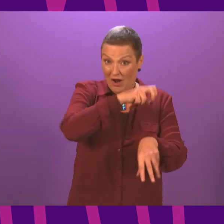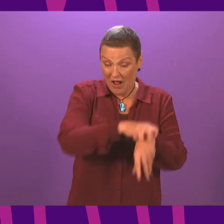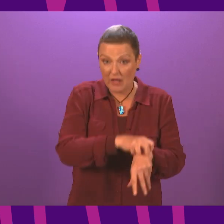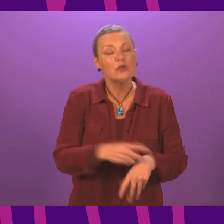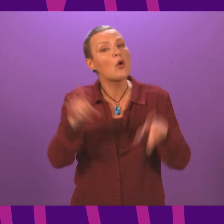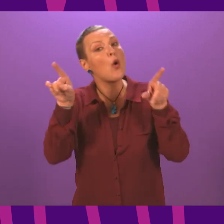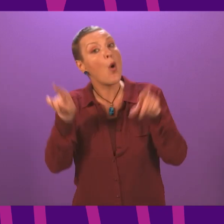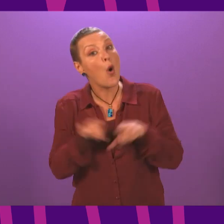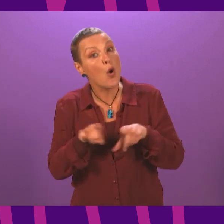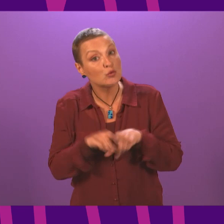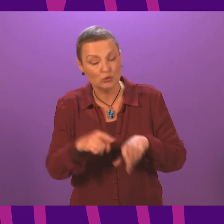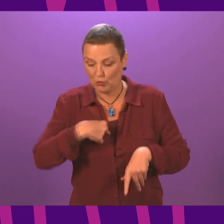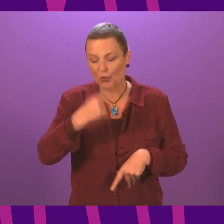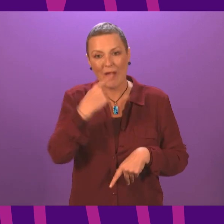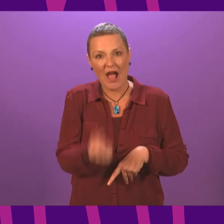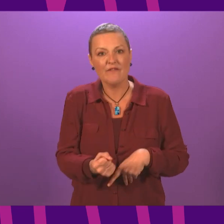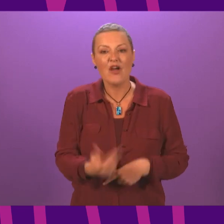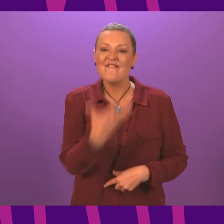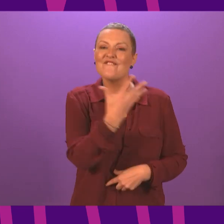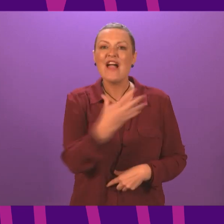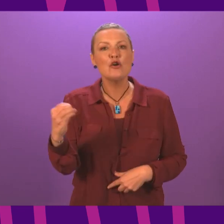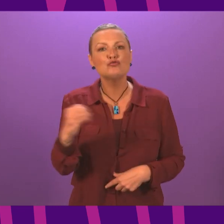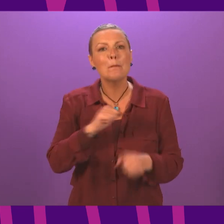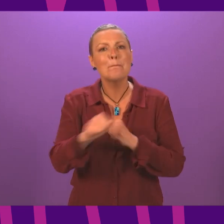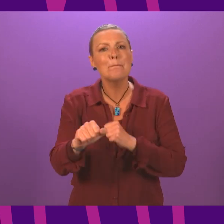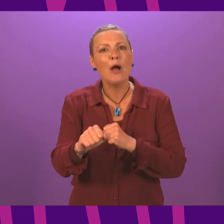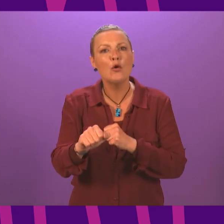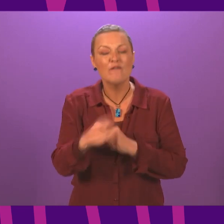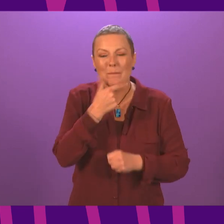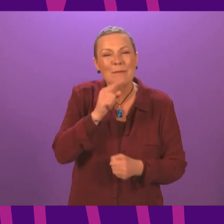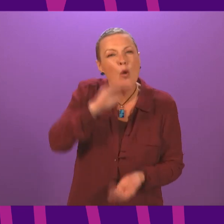through our £500 self-isolation support grant for low-income workers.